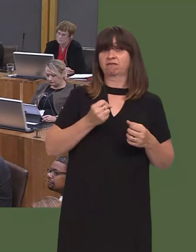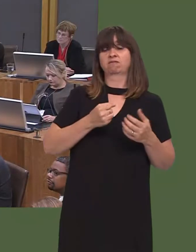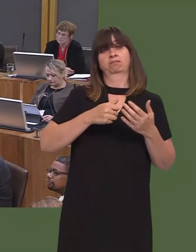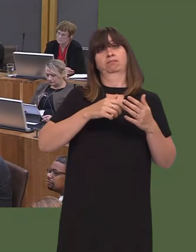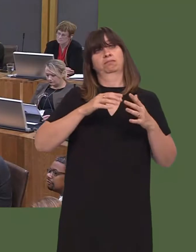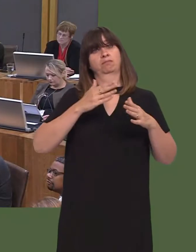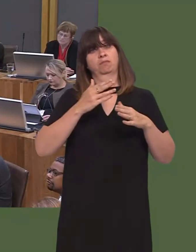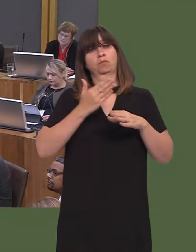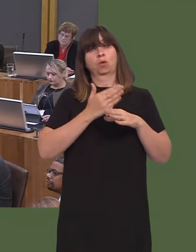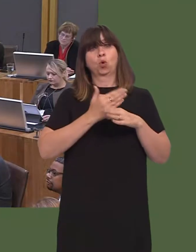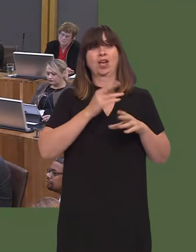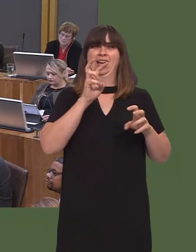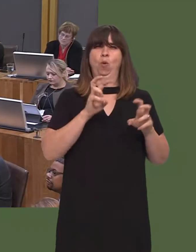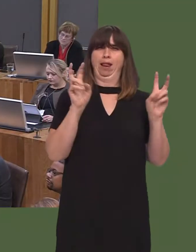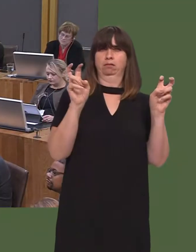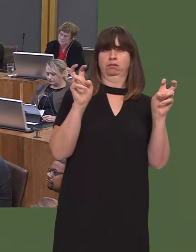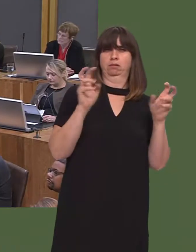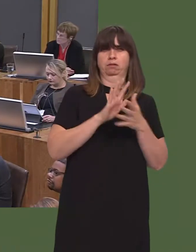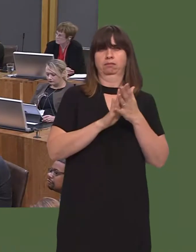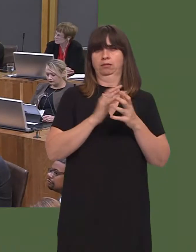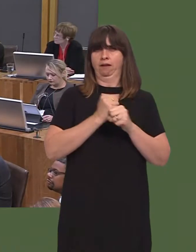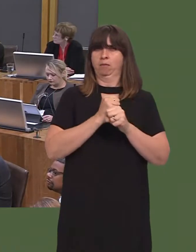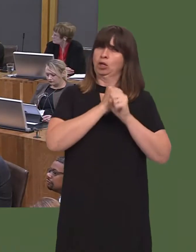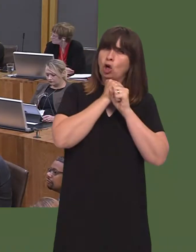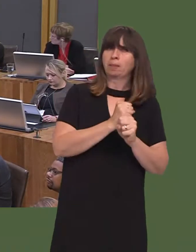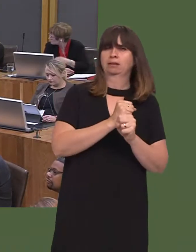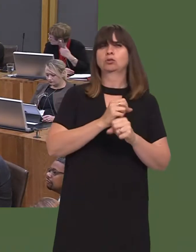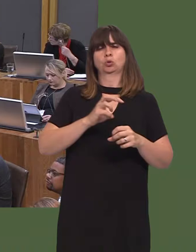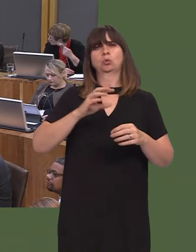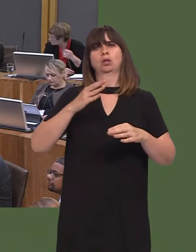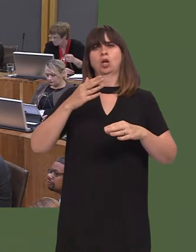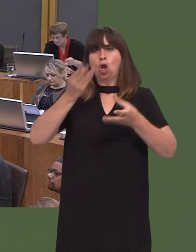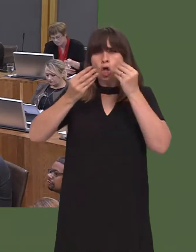agenda for employability. Working Wales recognises this Governmentís commitment to ensure work-based